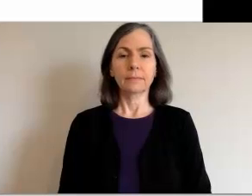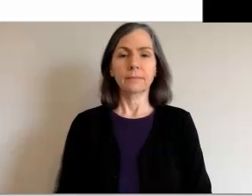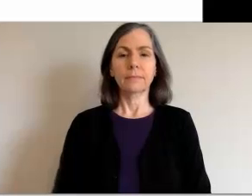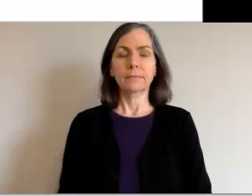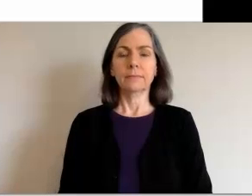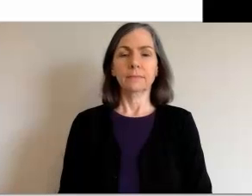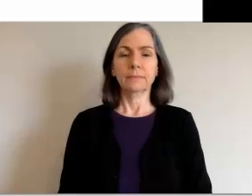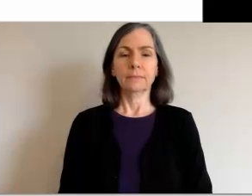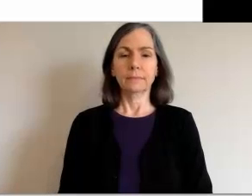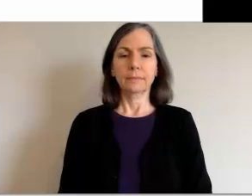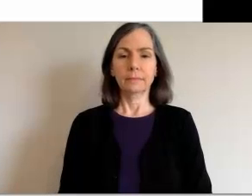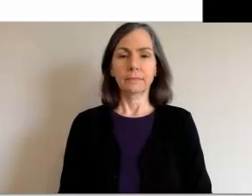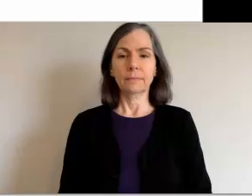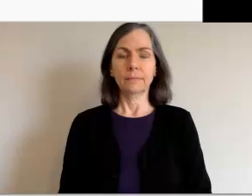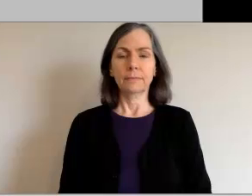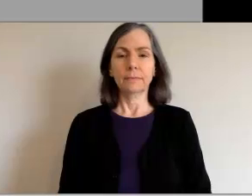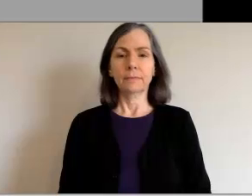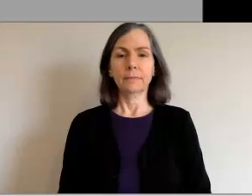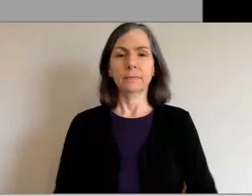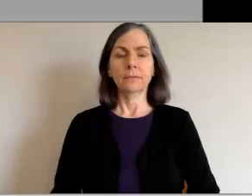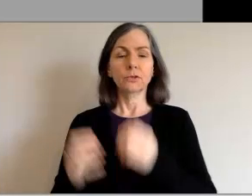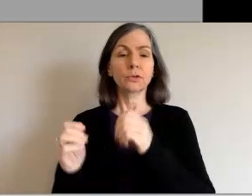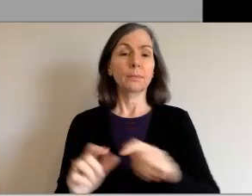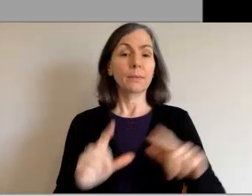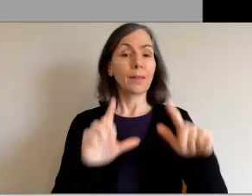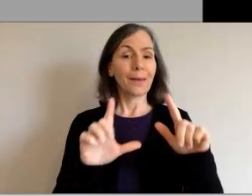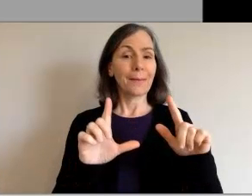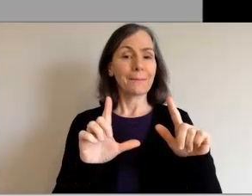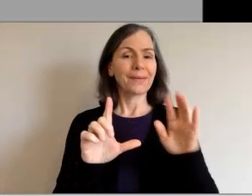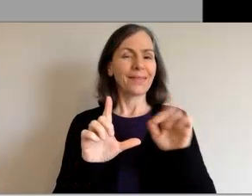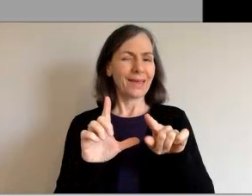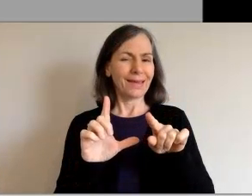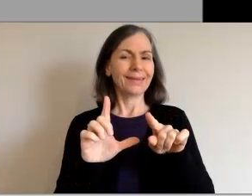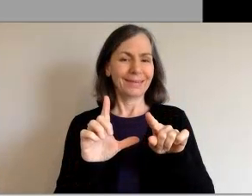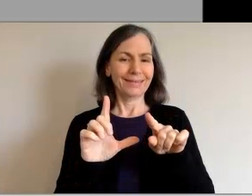And it should take you to a page that looks like this,